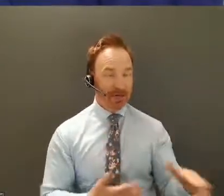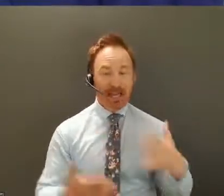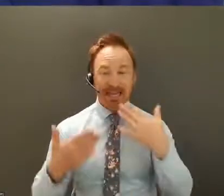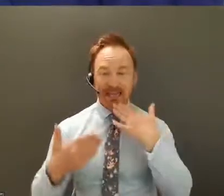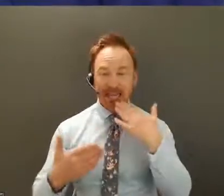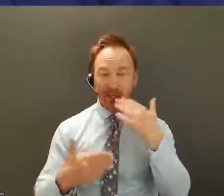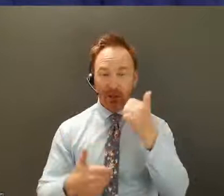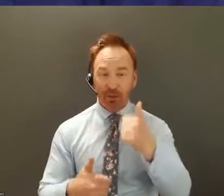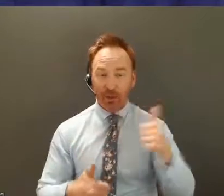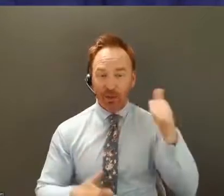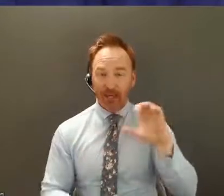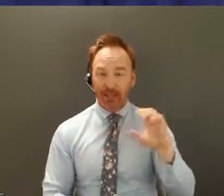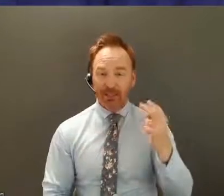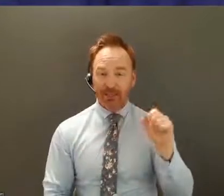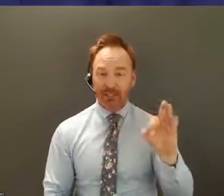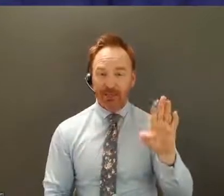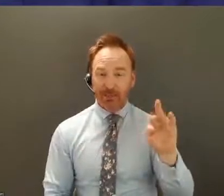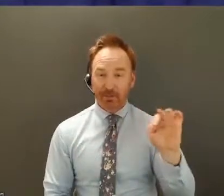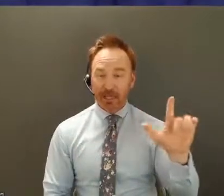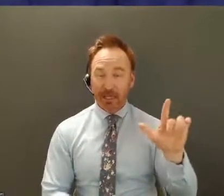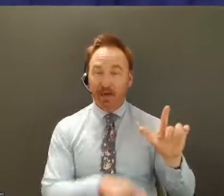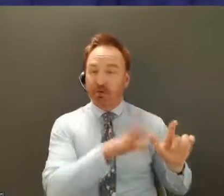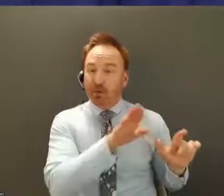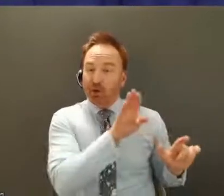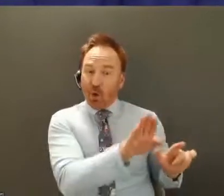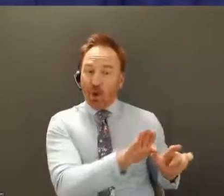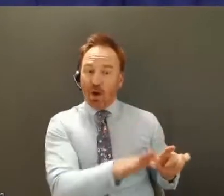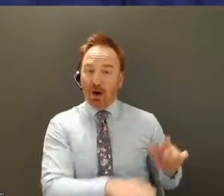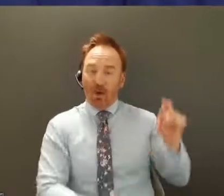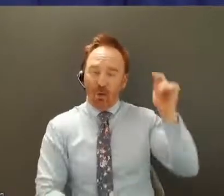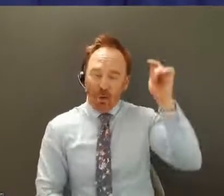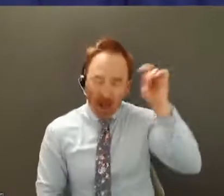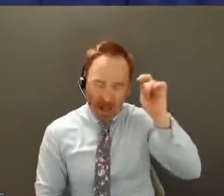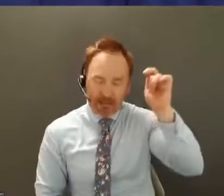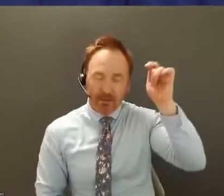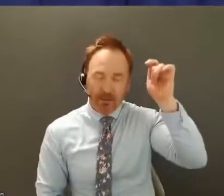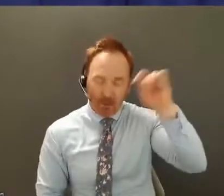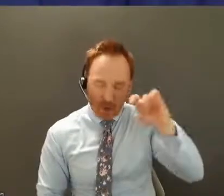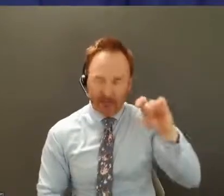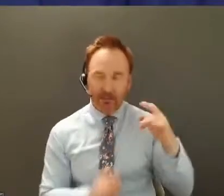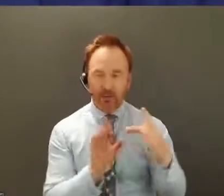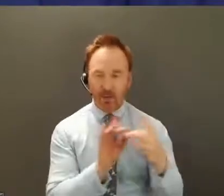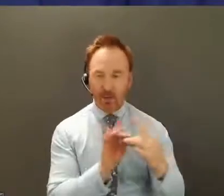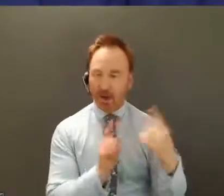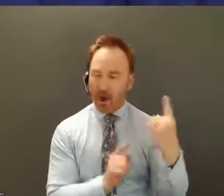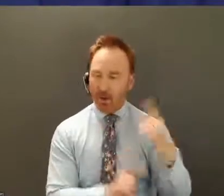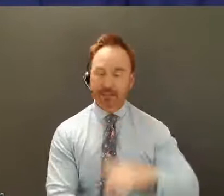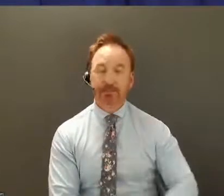made her distance from anyone outside your small social bubble.